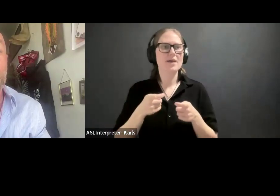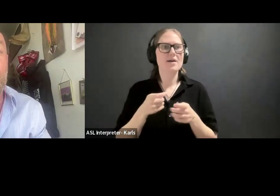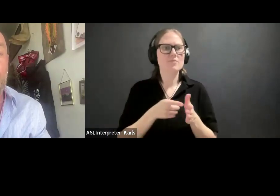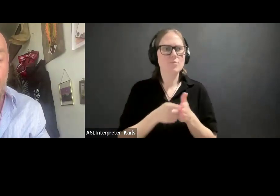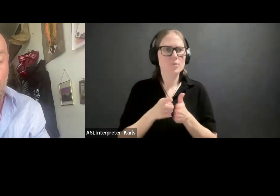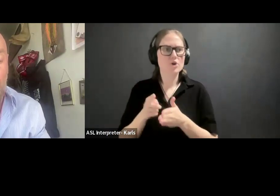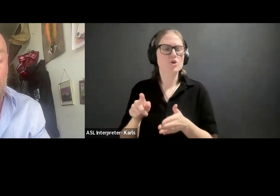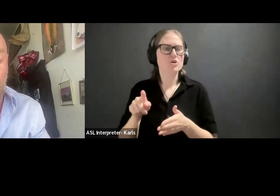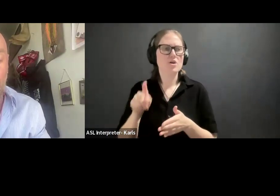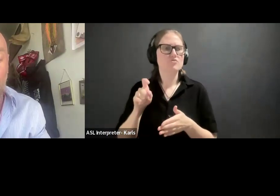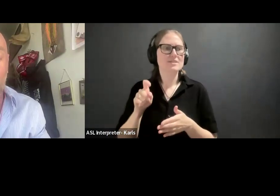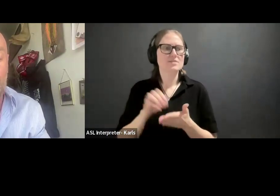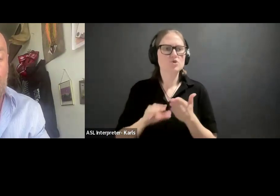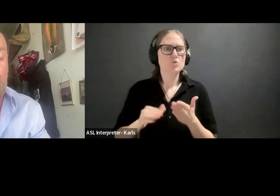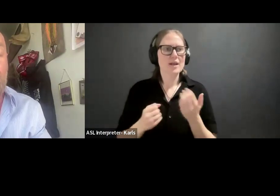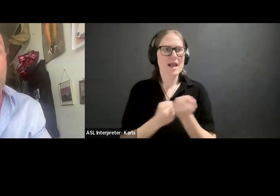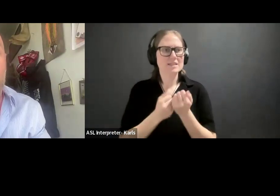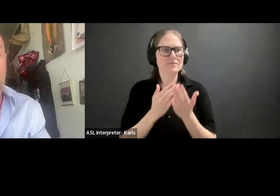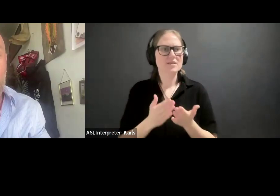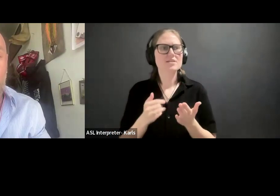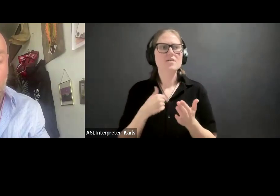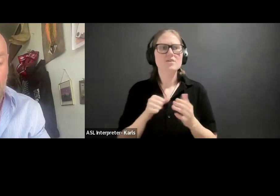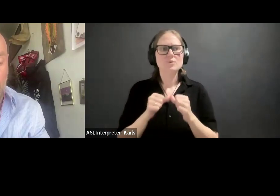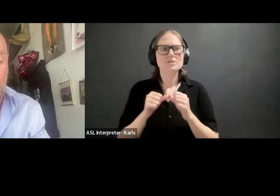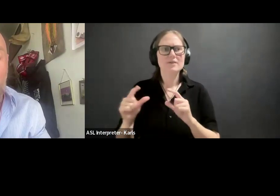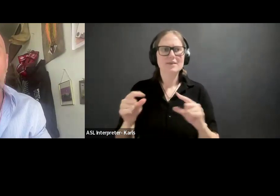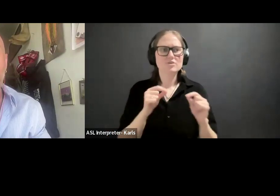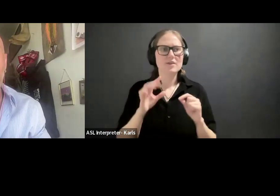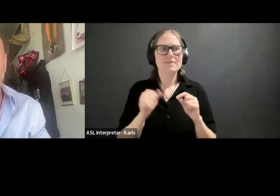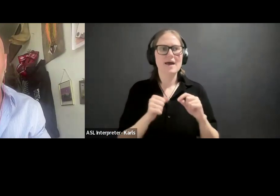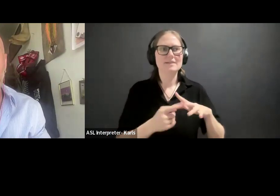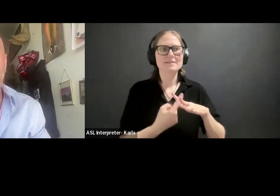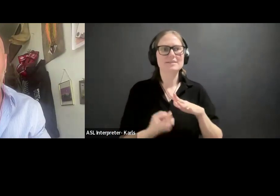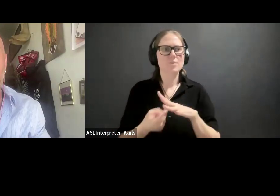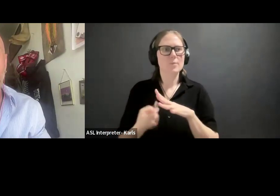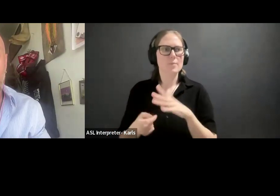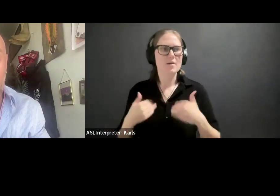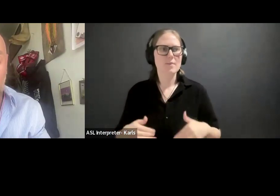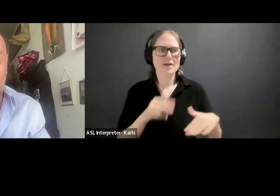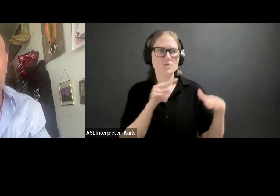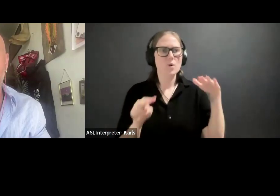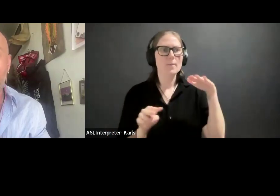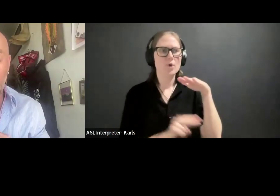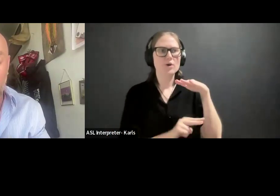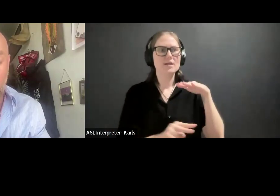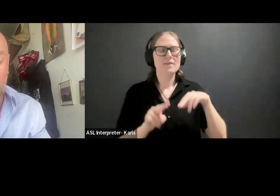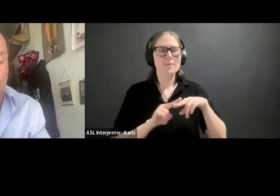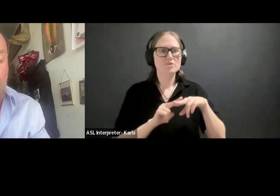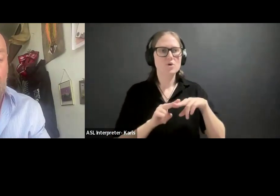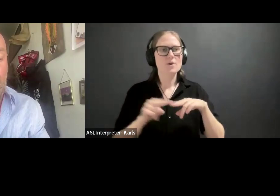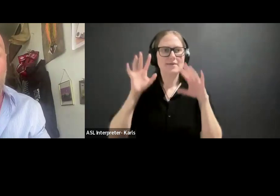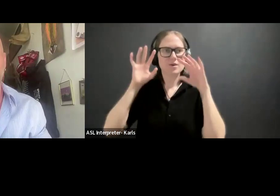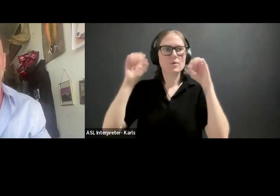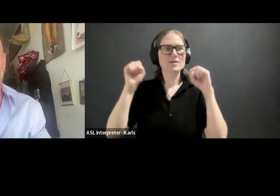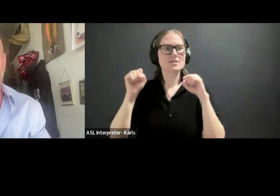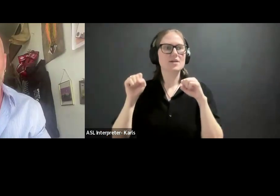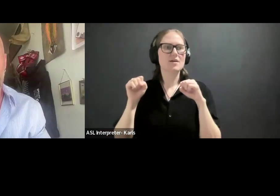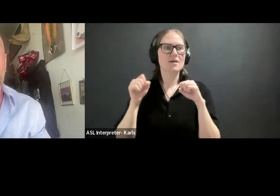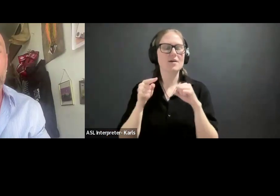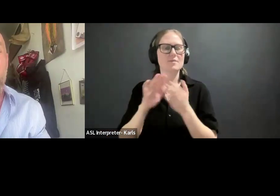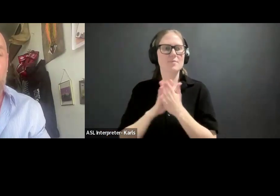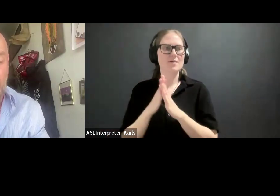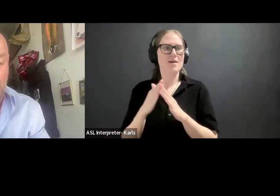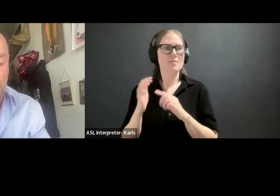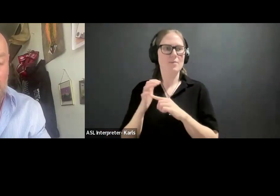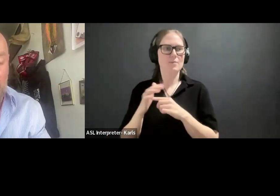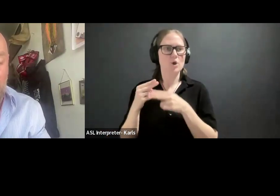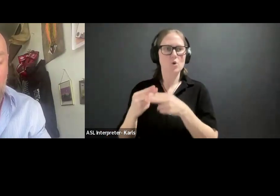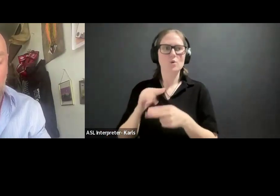Disappeared bodies were buried in the foundations of the metro, and President Gustavo Diaz Ordes, the patron of the metro, became popularly known as the Jackal of Talatelalco.